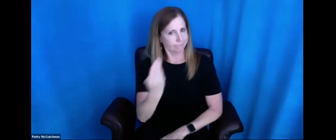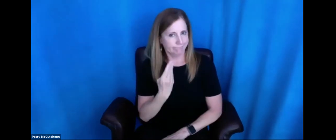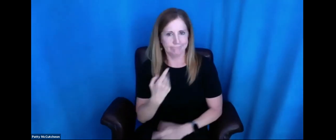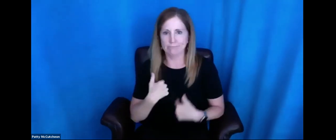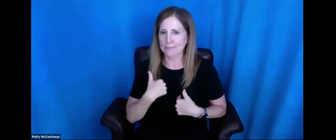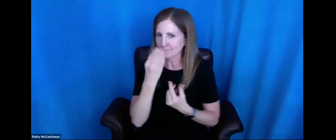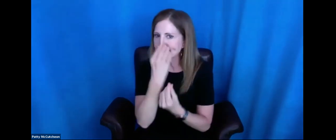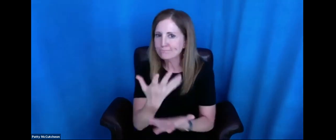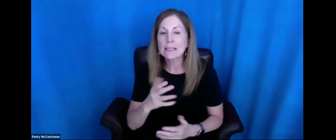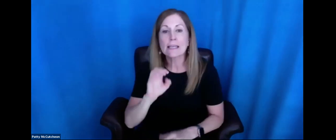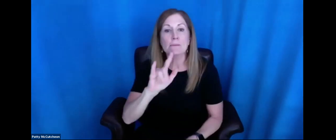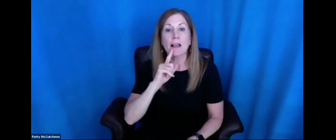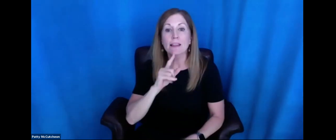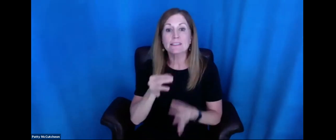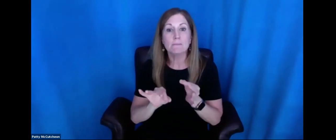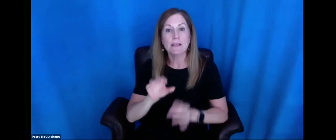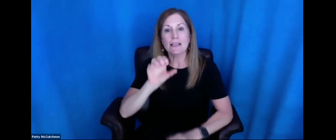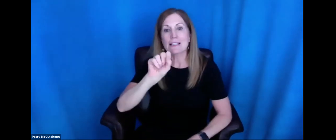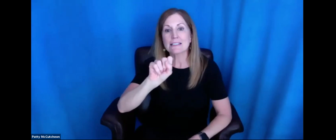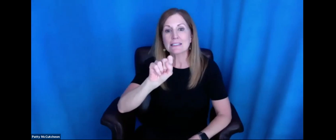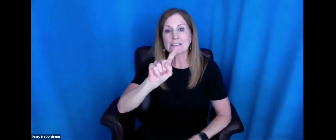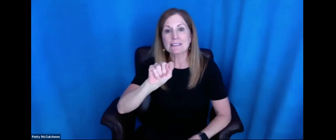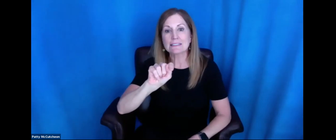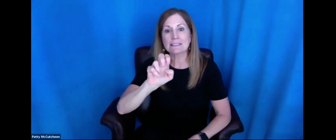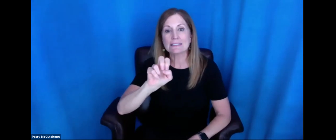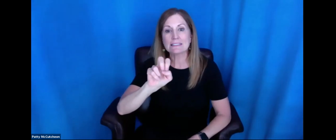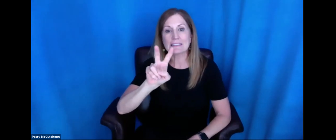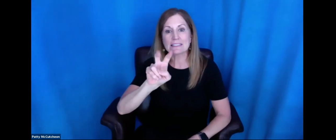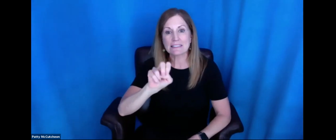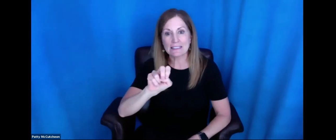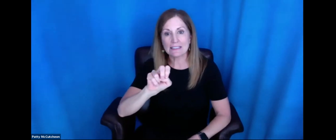And the email address is simply: